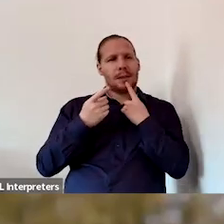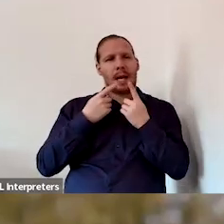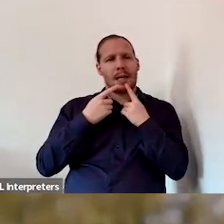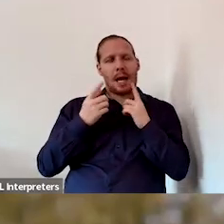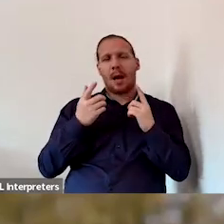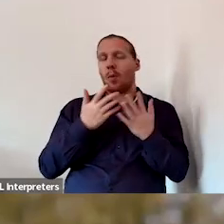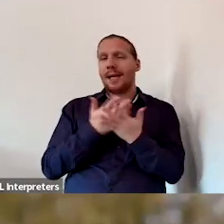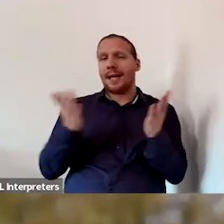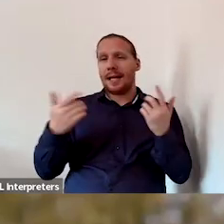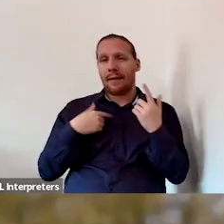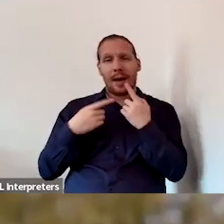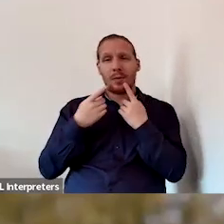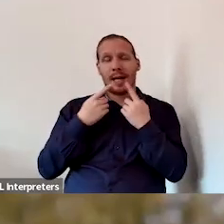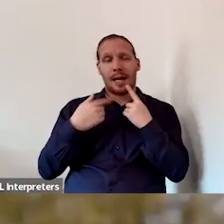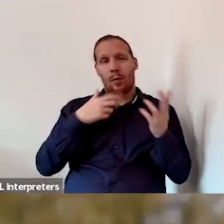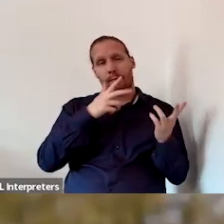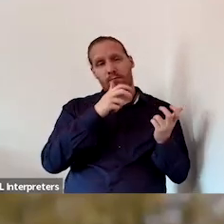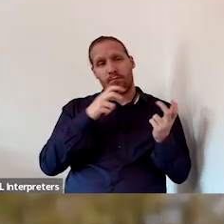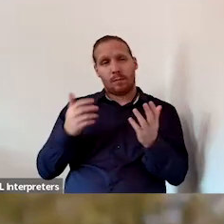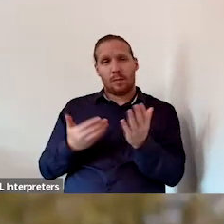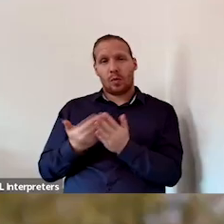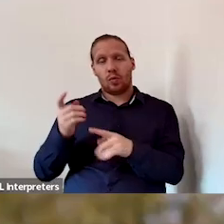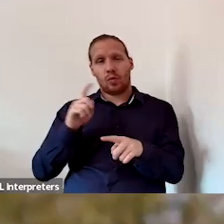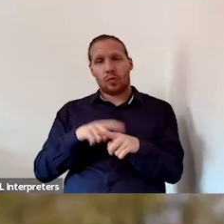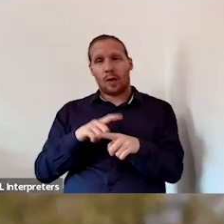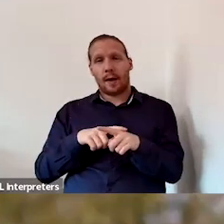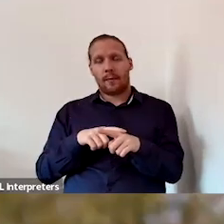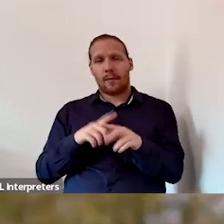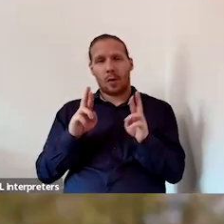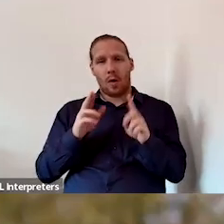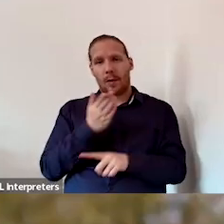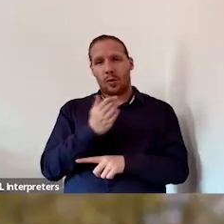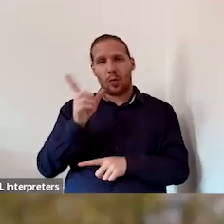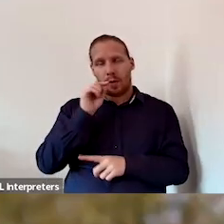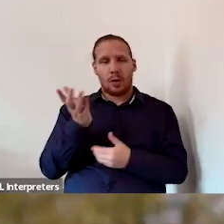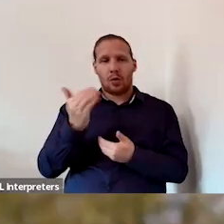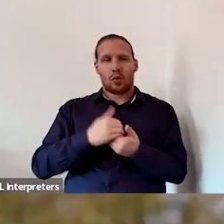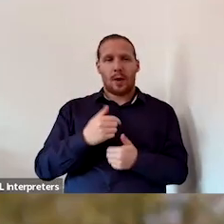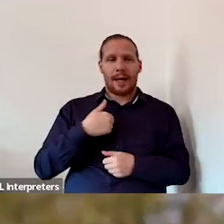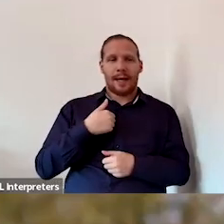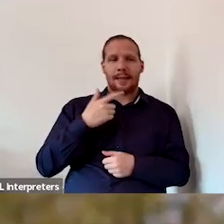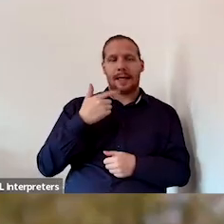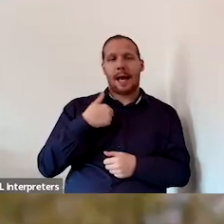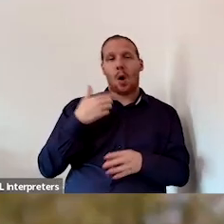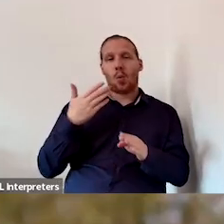that we've collected over time, we do hope you'll join us at the. Now we are 15 Data Access workshop, which is going to be held,